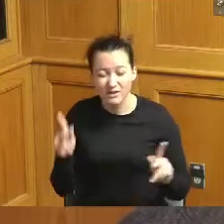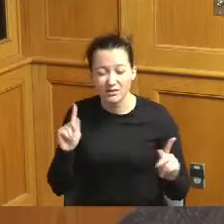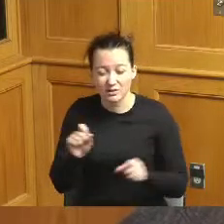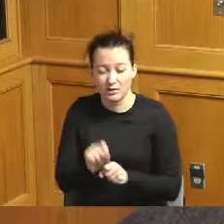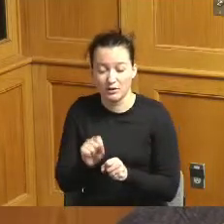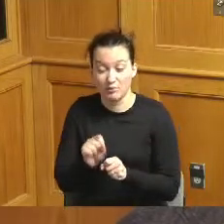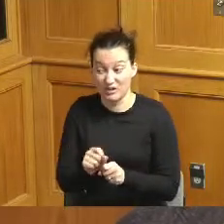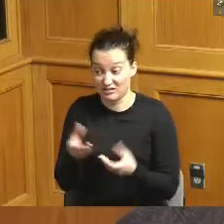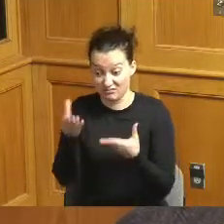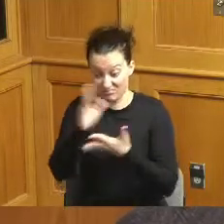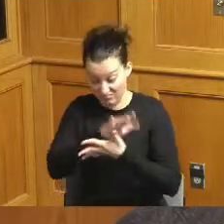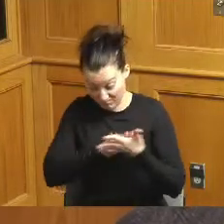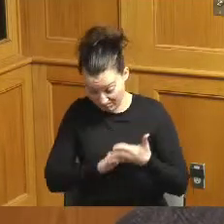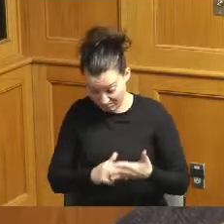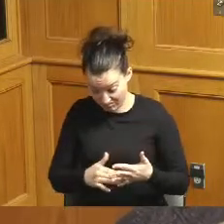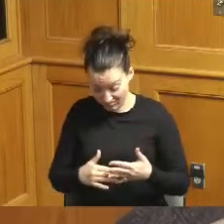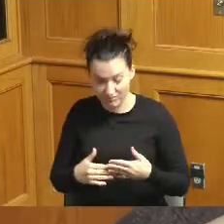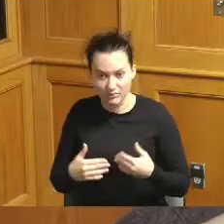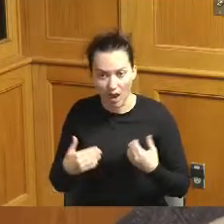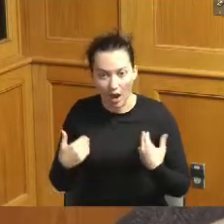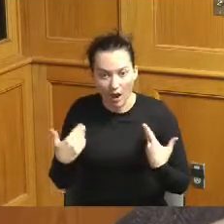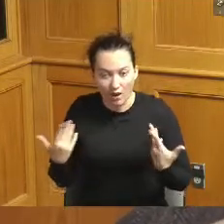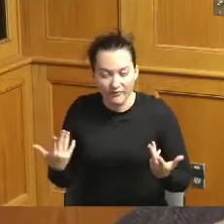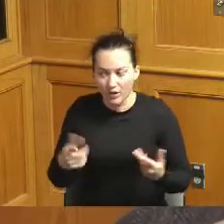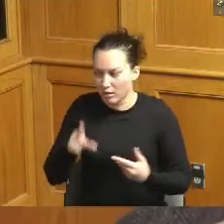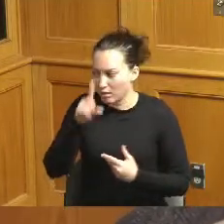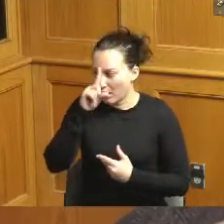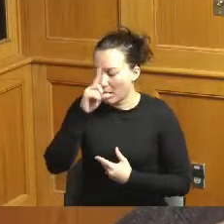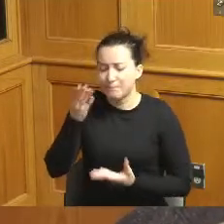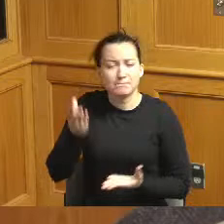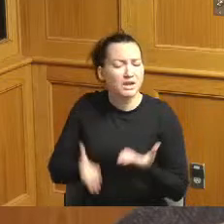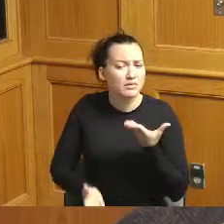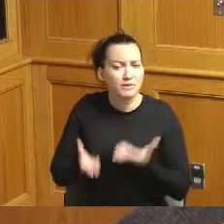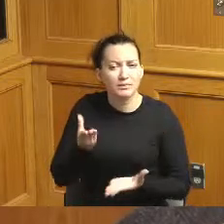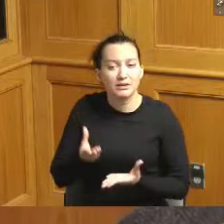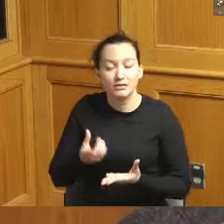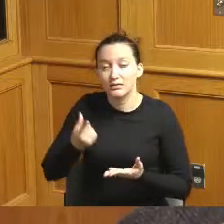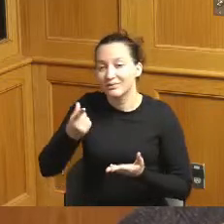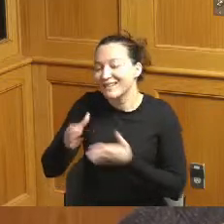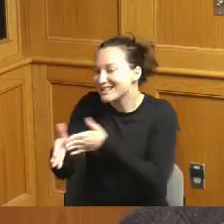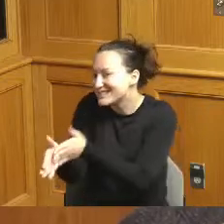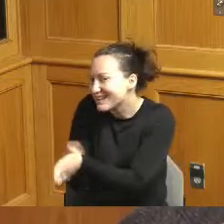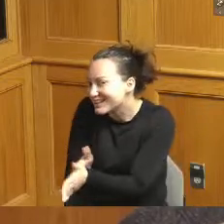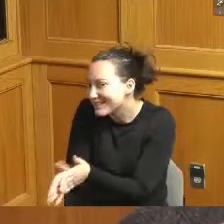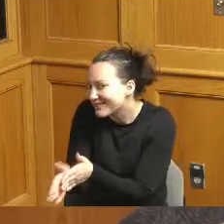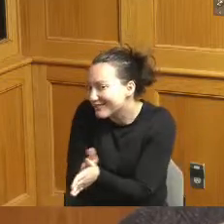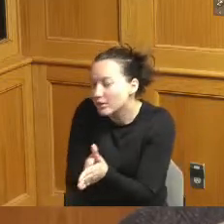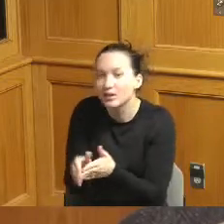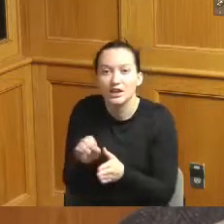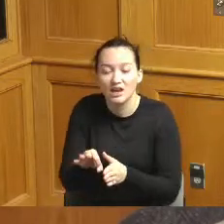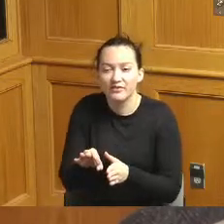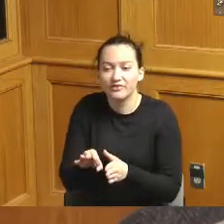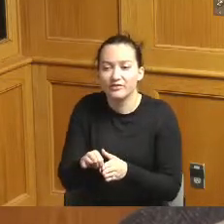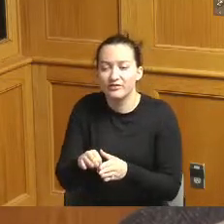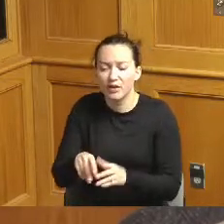have and I just thought about the possibility of incentives for if someone comes in to apply for